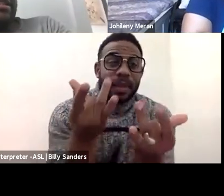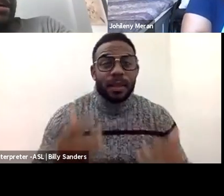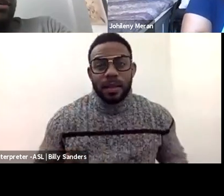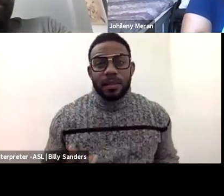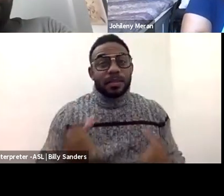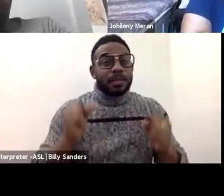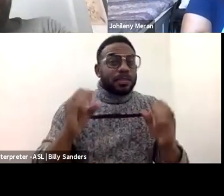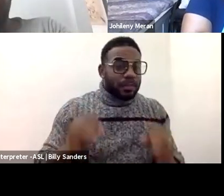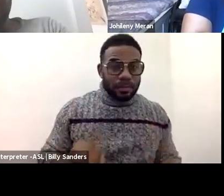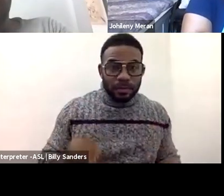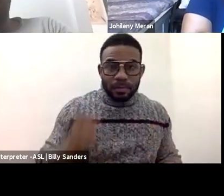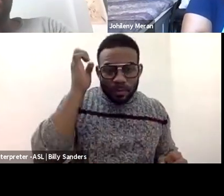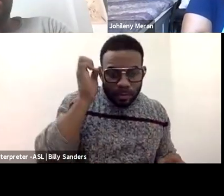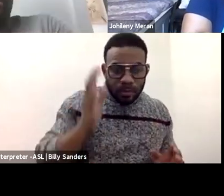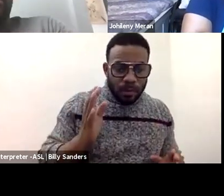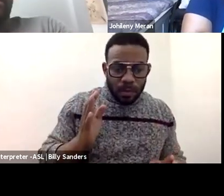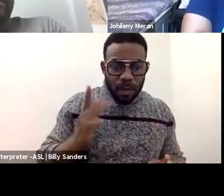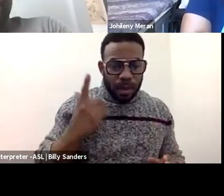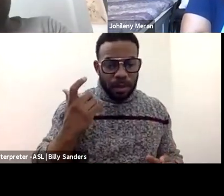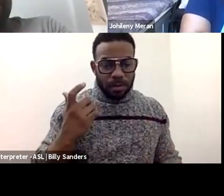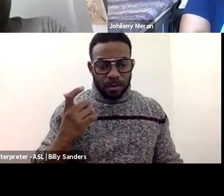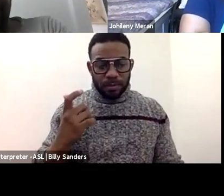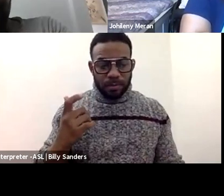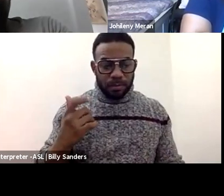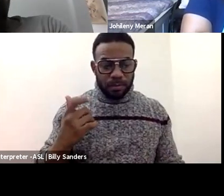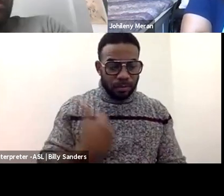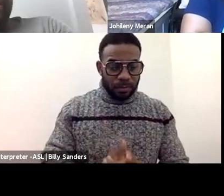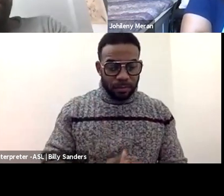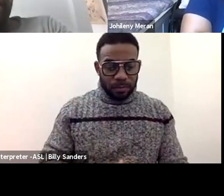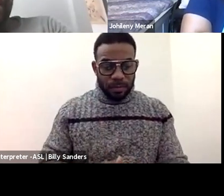And so Europeans are just generally less concerned with disability.